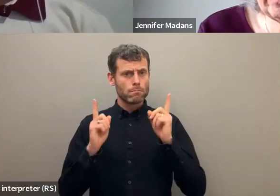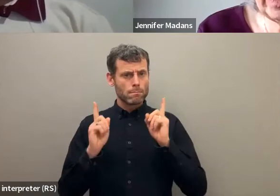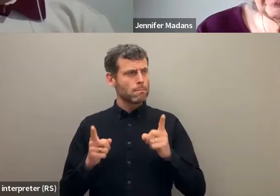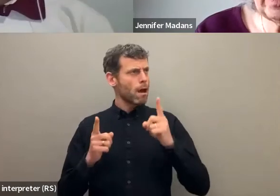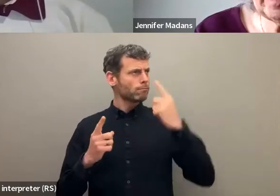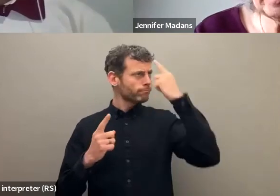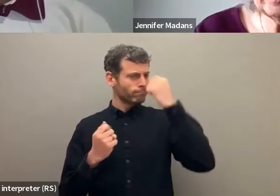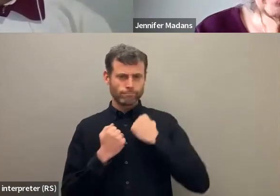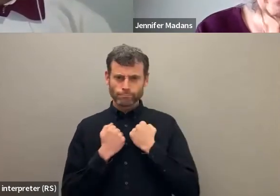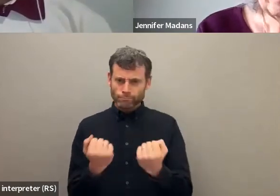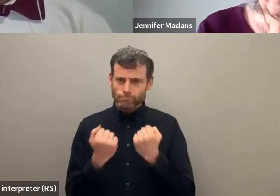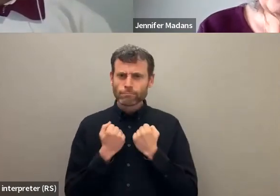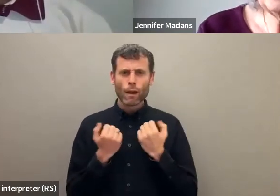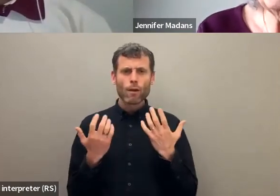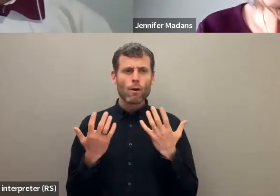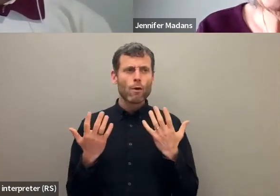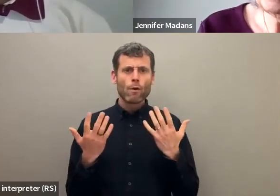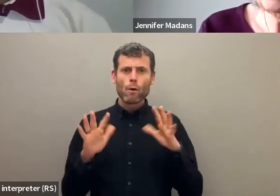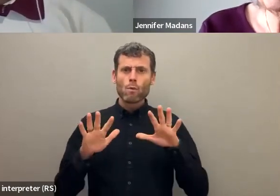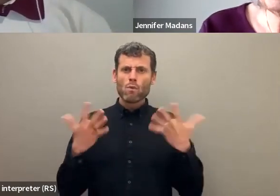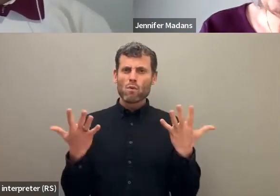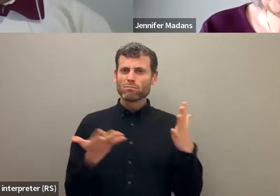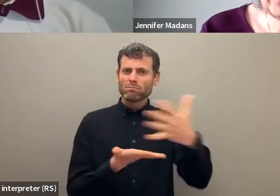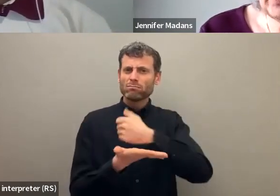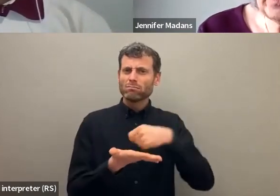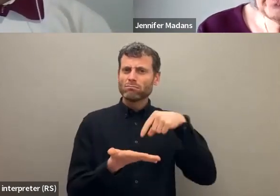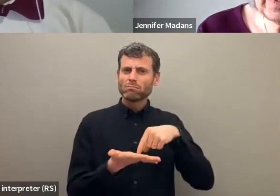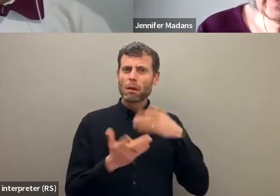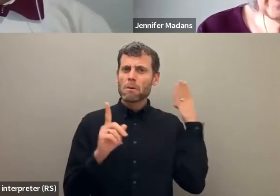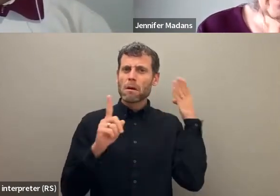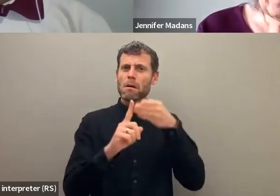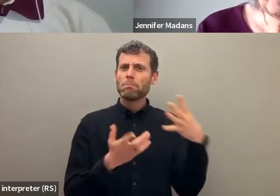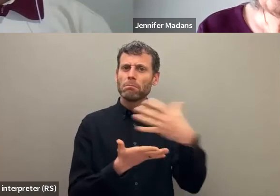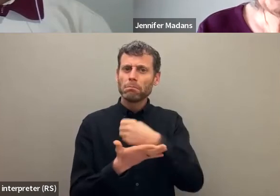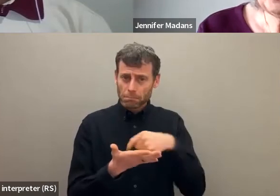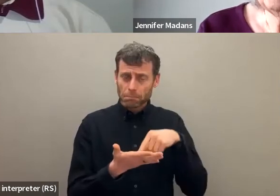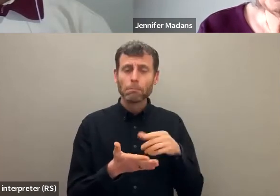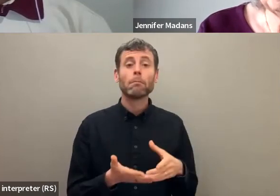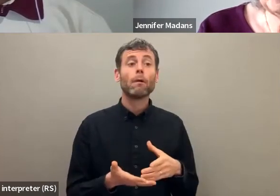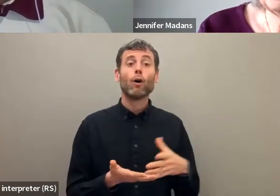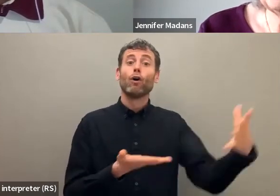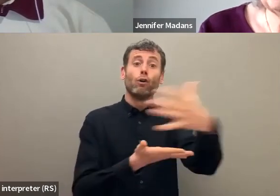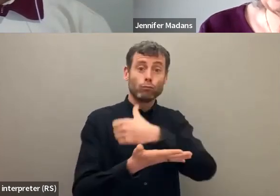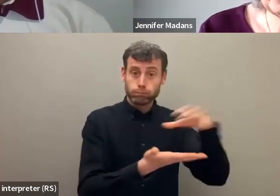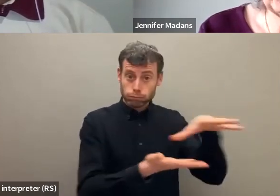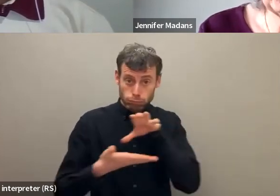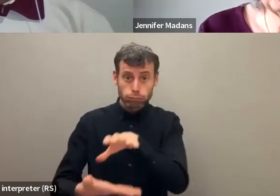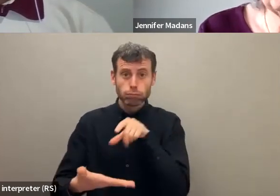Jennifer Madans: And to this list, I want to add the that we don't have accessible data collection methodologies and more needs to be done in that area.